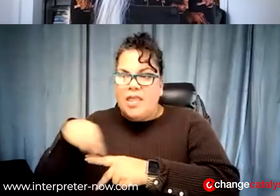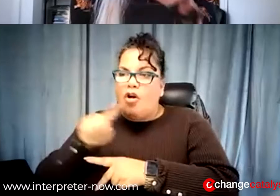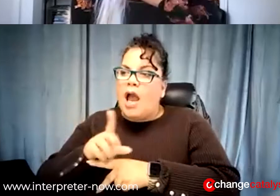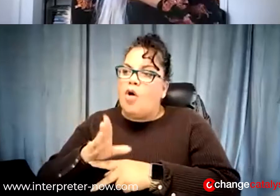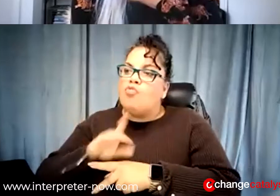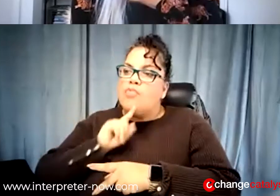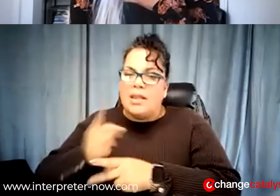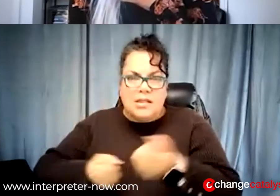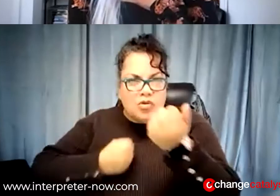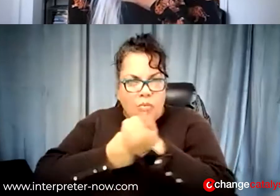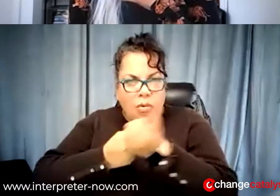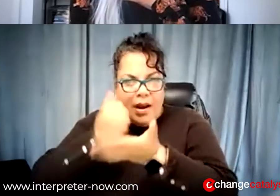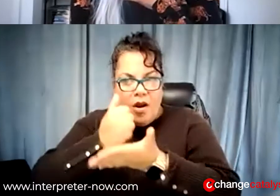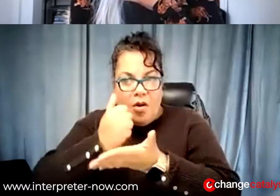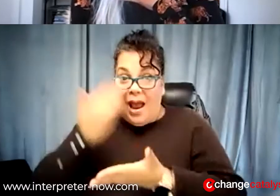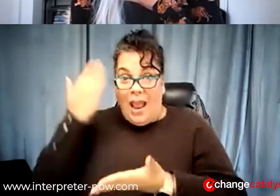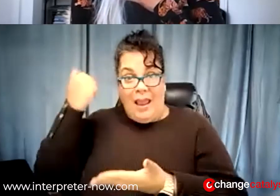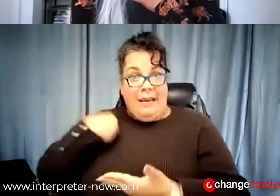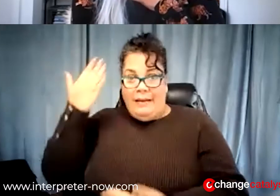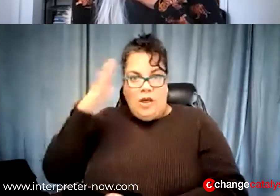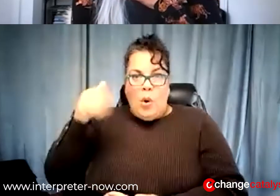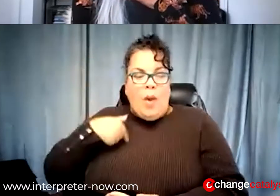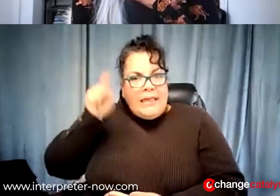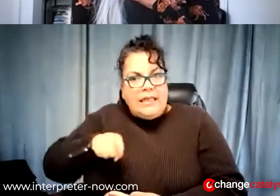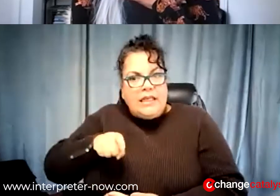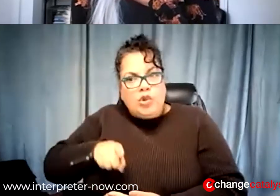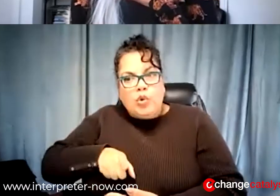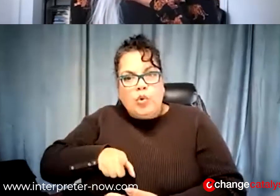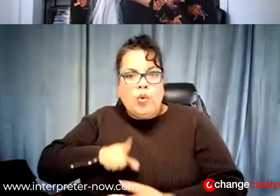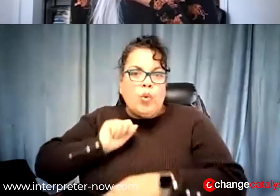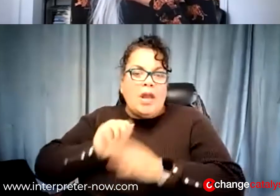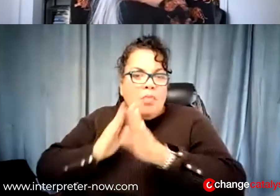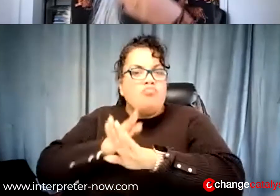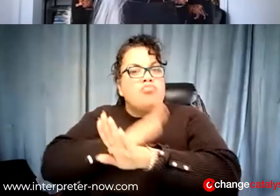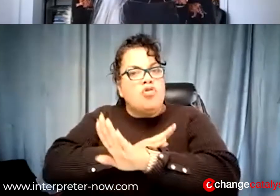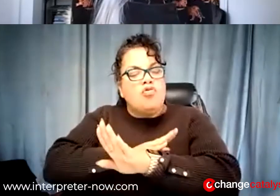I didn't know I needed to improve my work-from-home setup, but my body is already thanking me